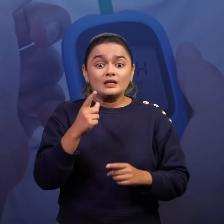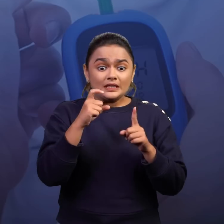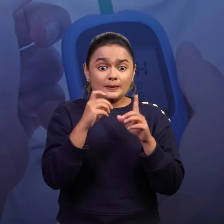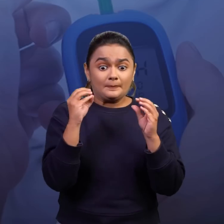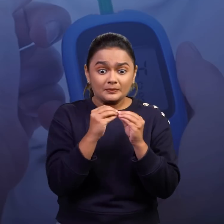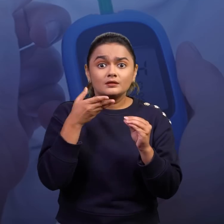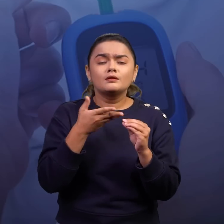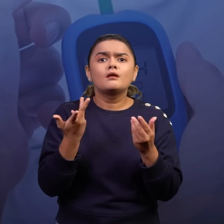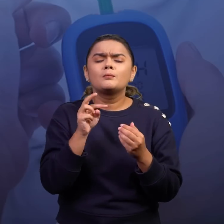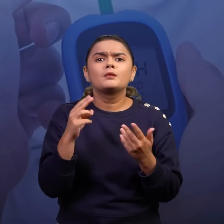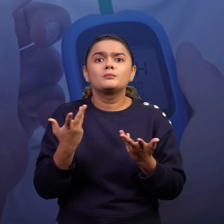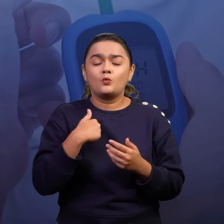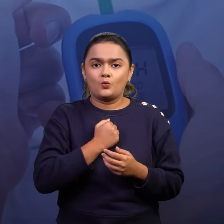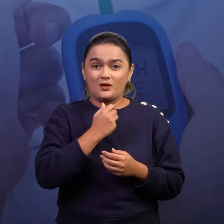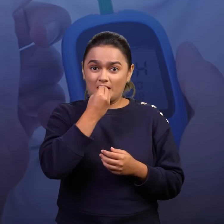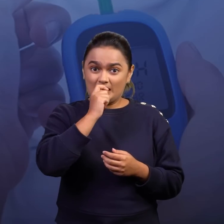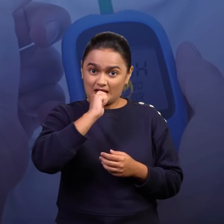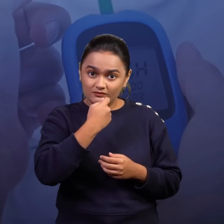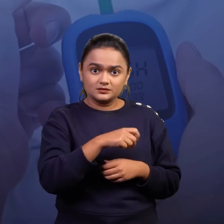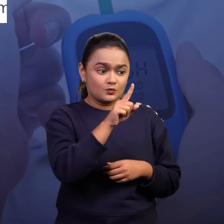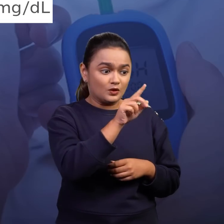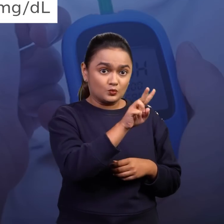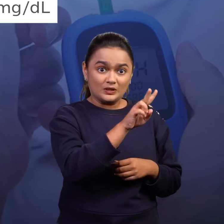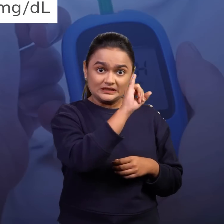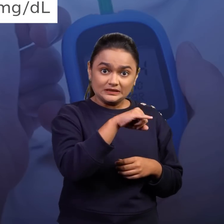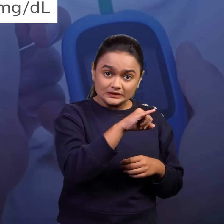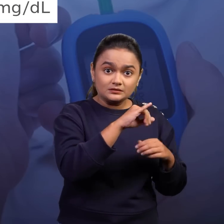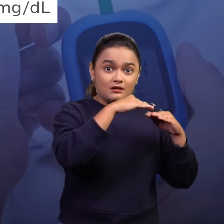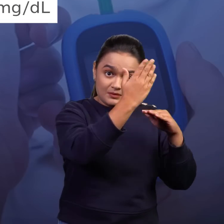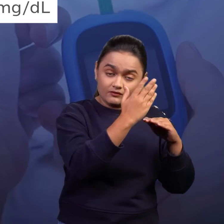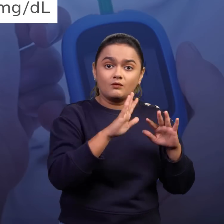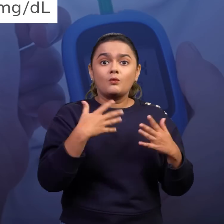So what is considered diabetic? If fasting blood sugar level is more than 126 mg/dL,